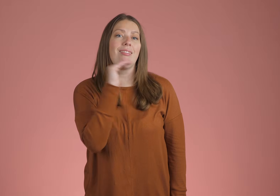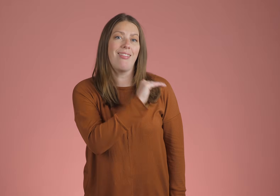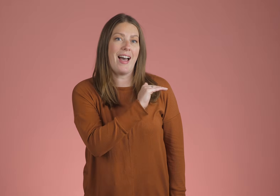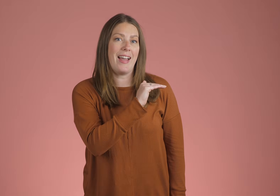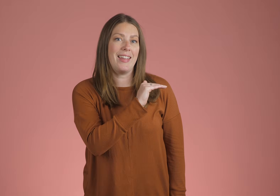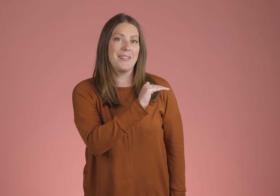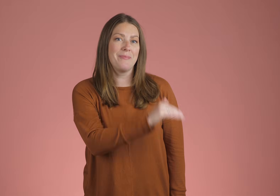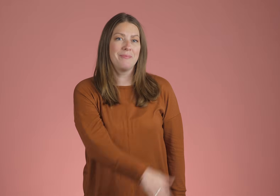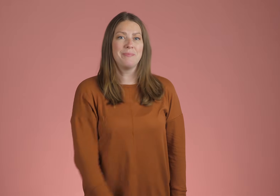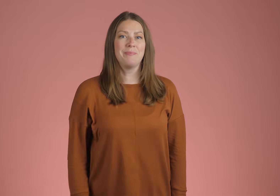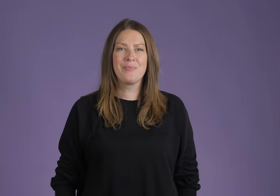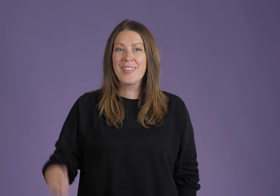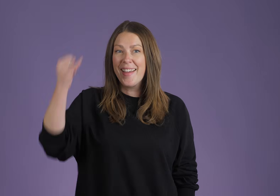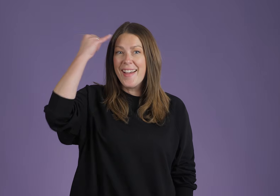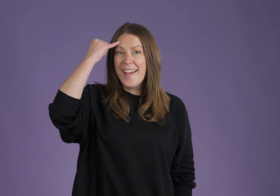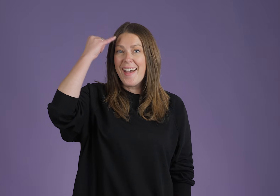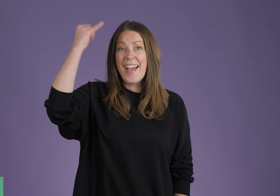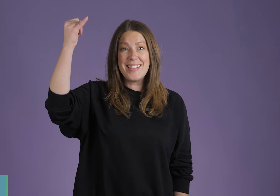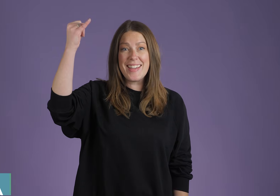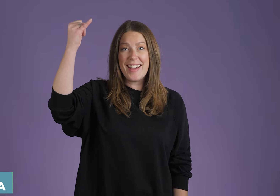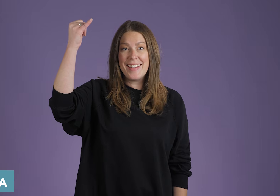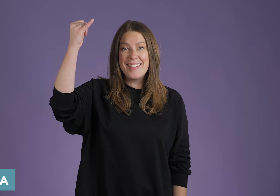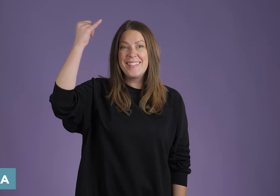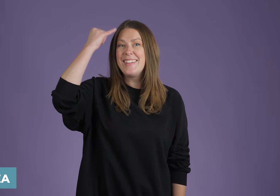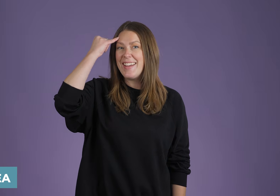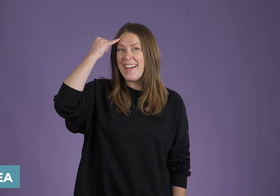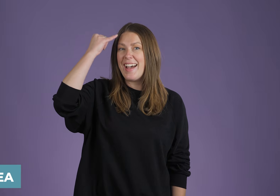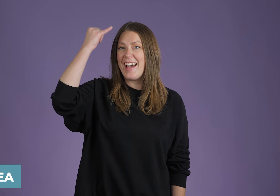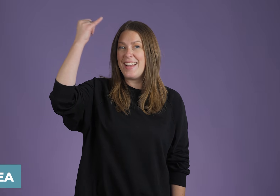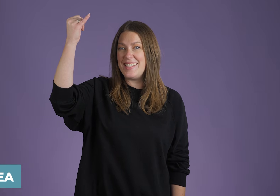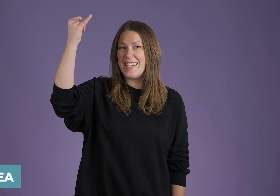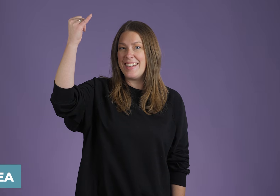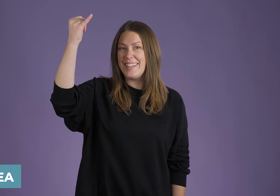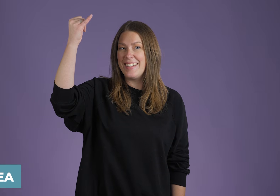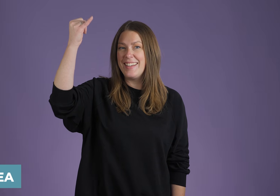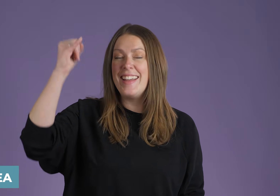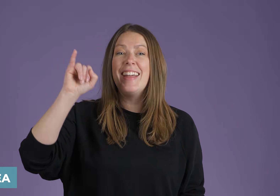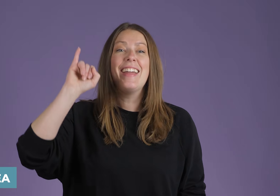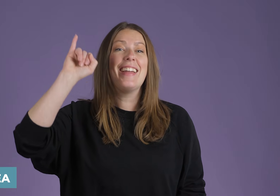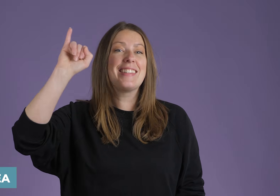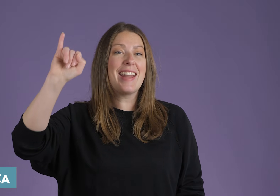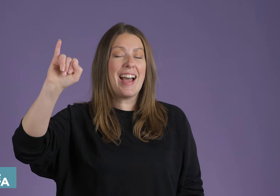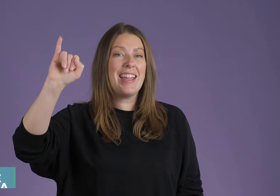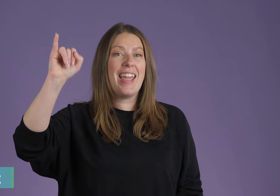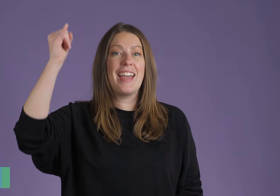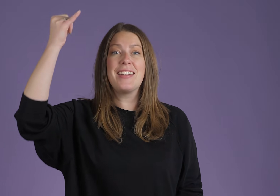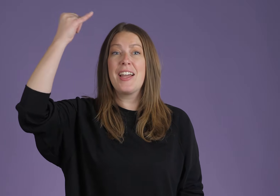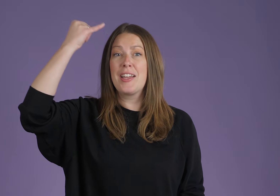Lie. Idea. It's an I-hand